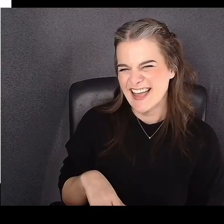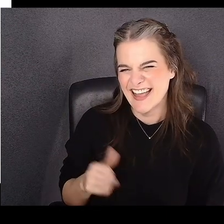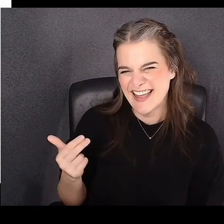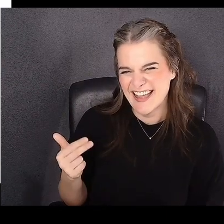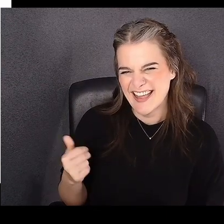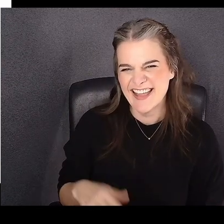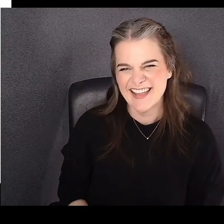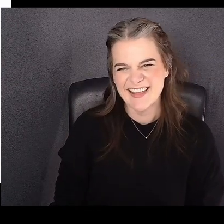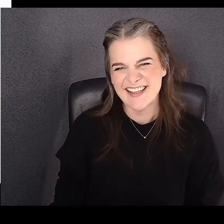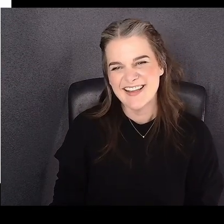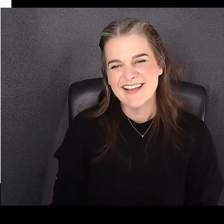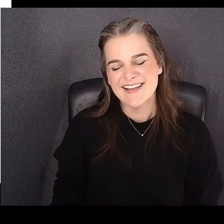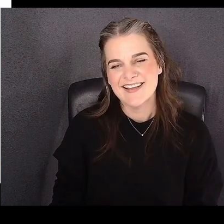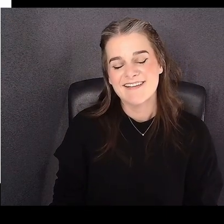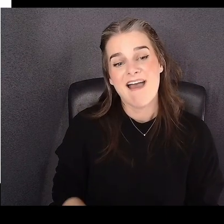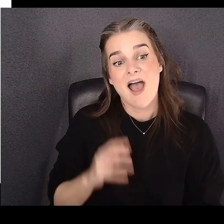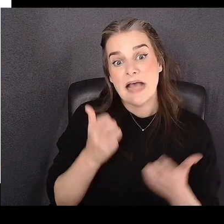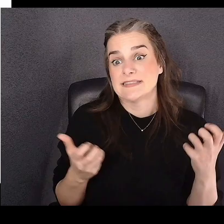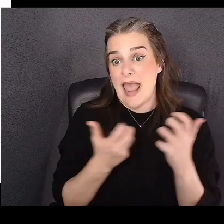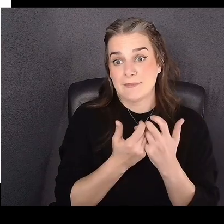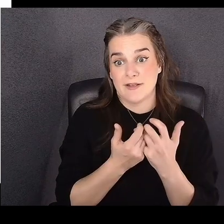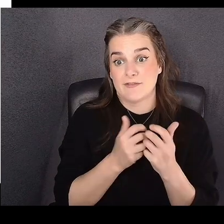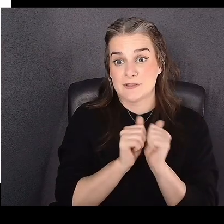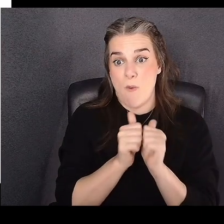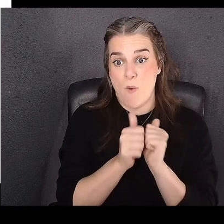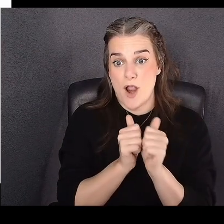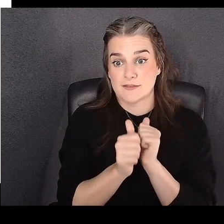Adapted sports, I feel like, is what everyone thinks about when they think